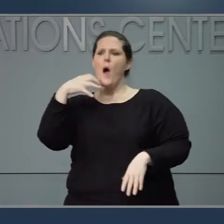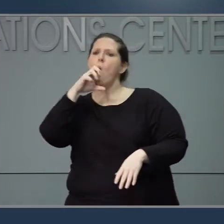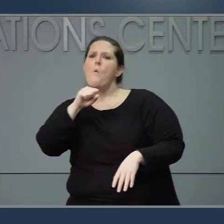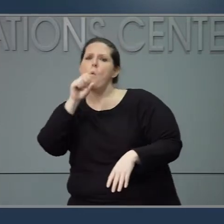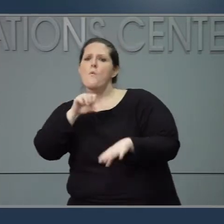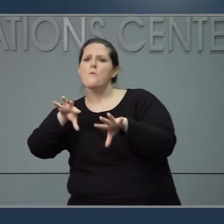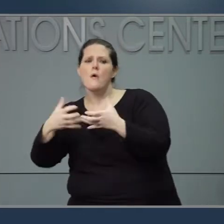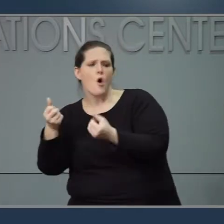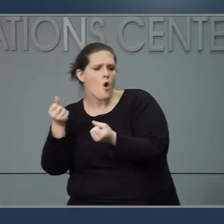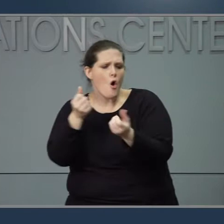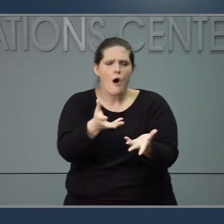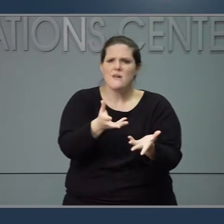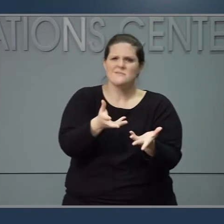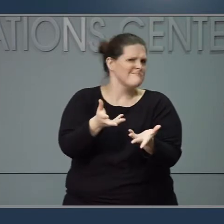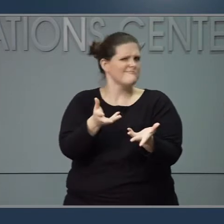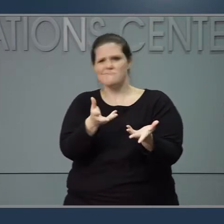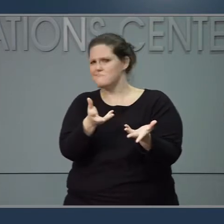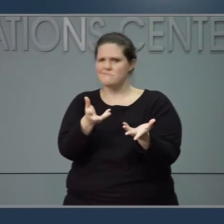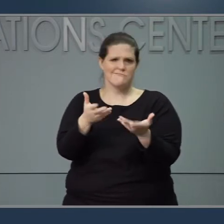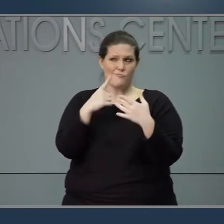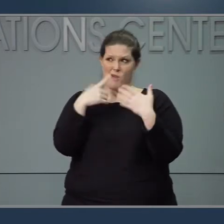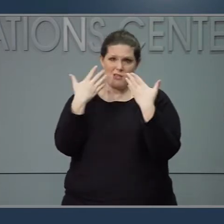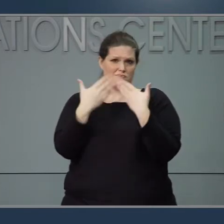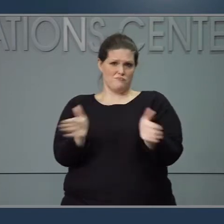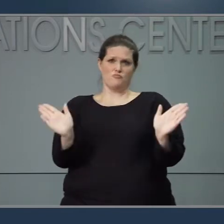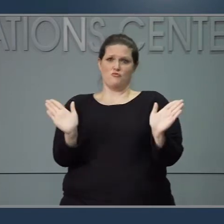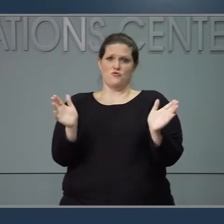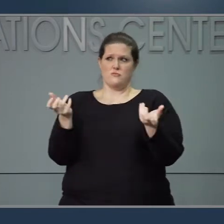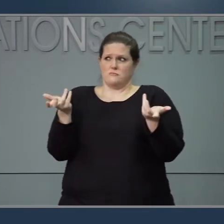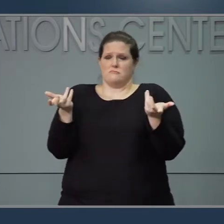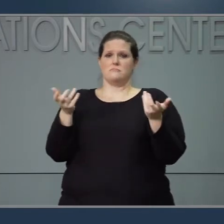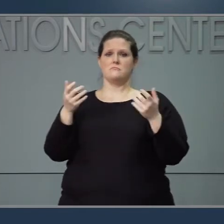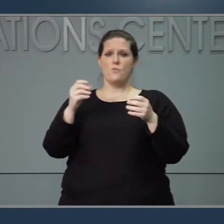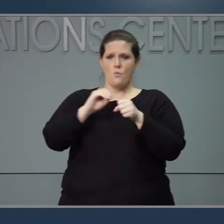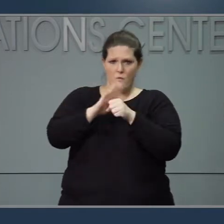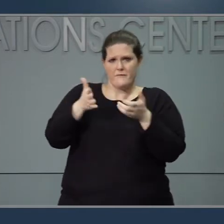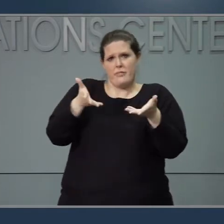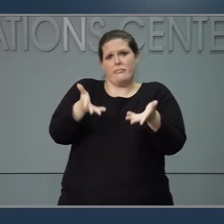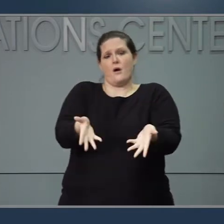EL ALCOHOL, LA ANSIEDAD, LA DEPRESIÓN. ESTÁ DAÑANDO NUESTRA